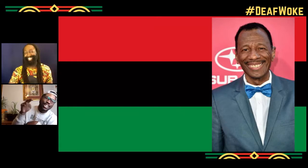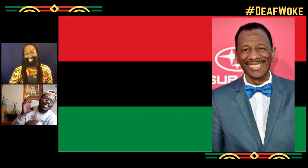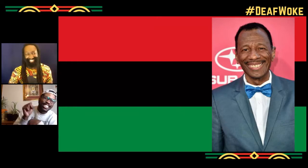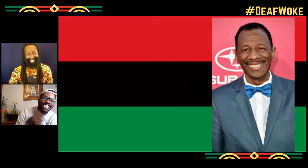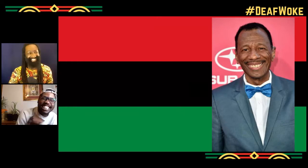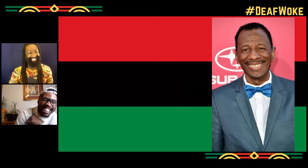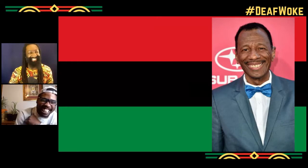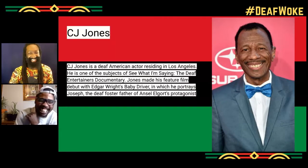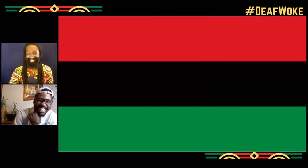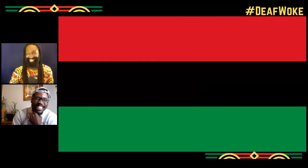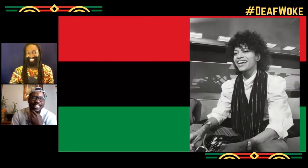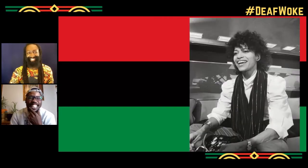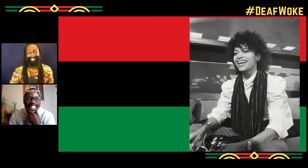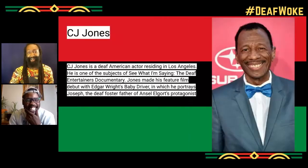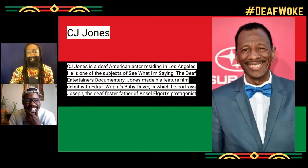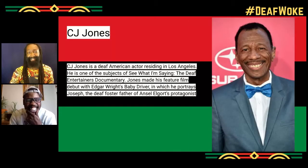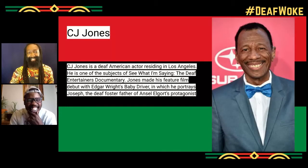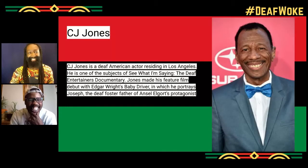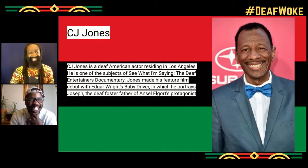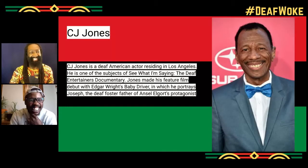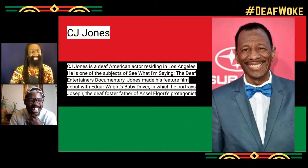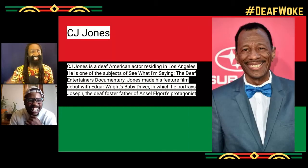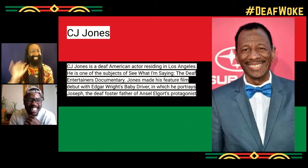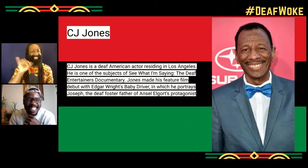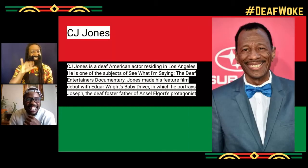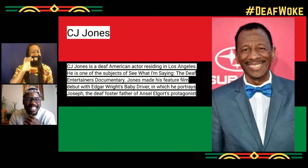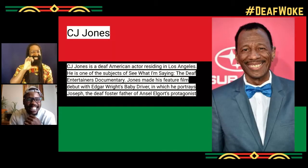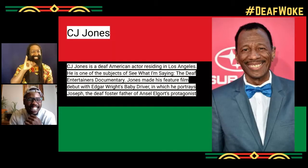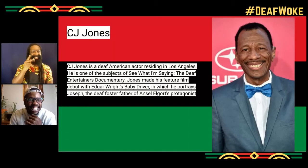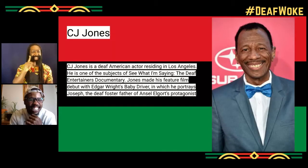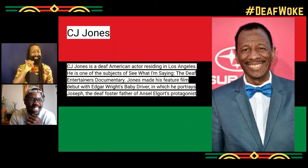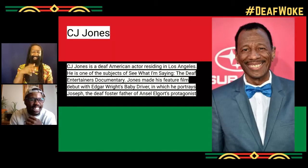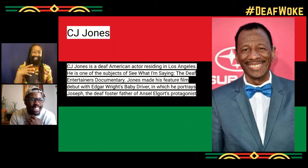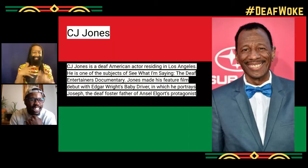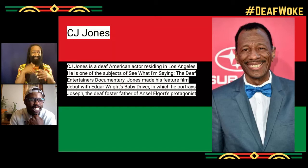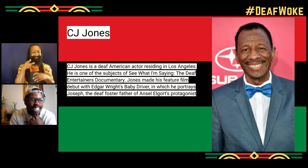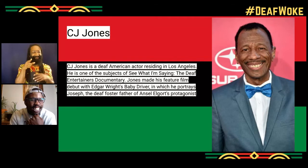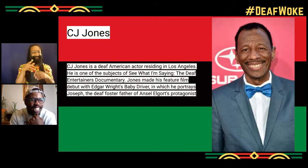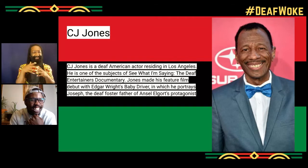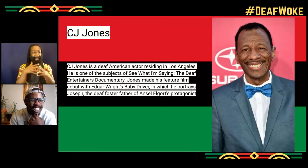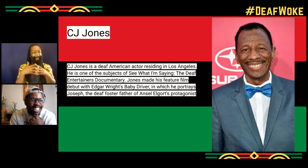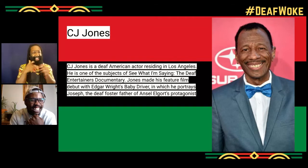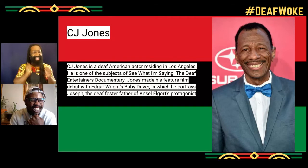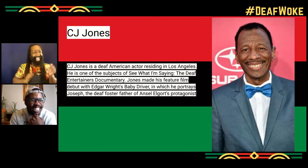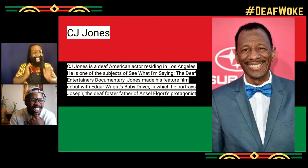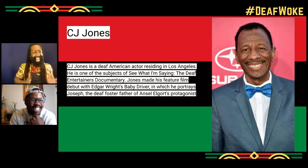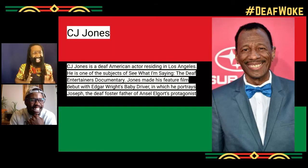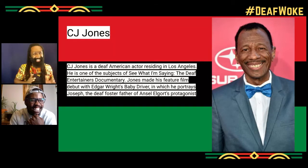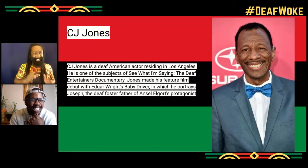CJ. Yeah, CJ Jones. Yeah CJ Jones.